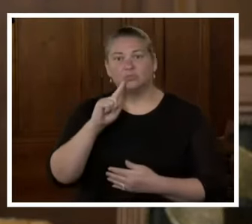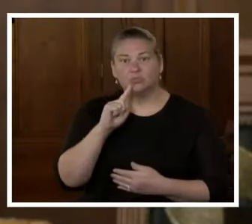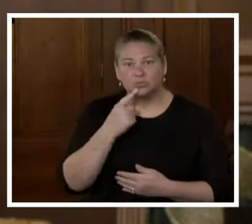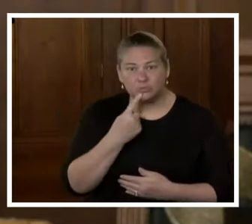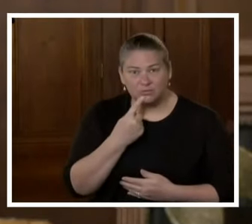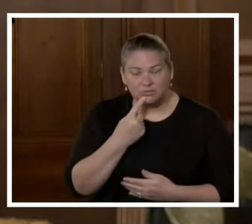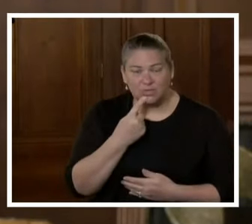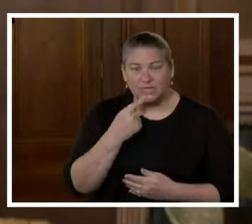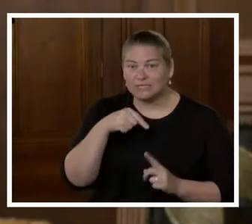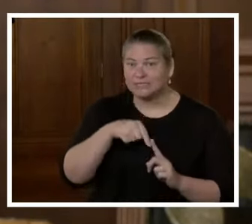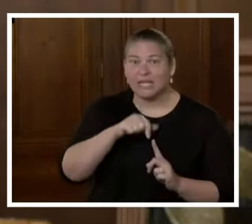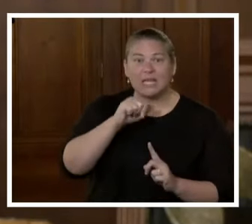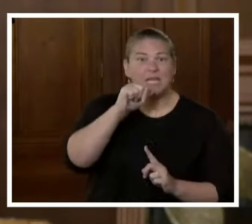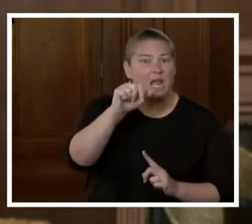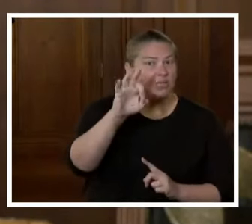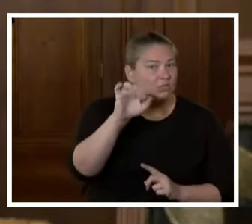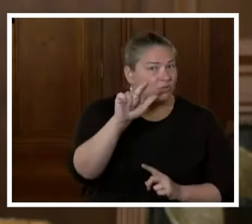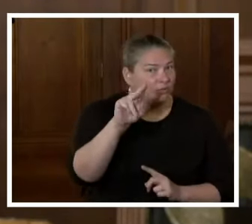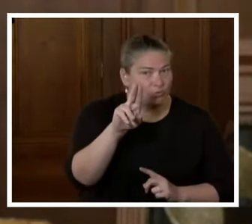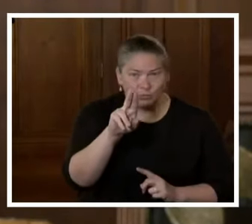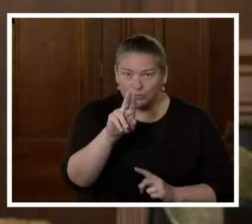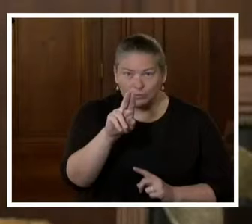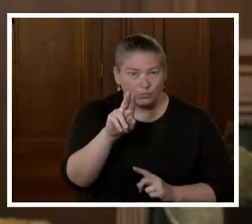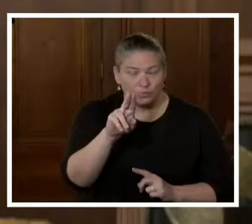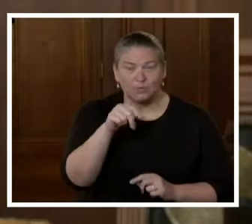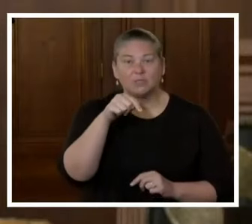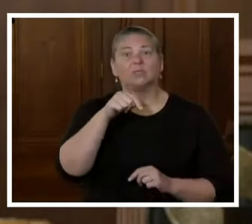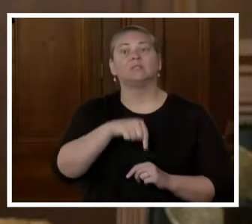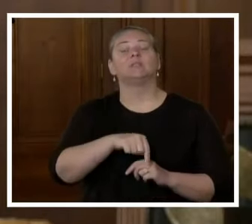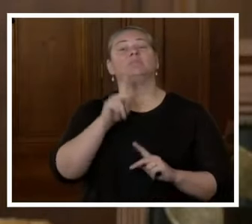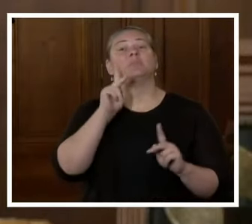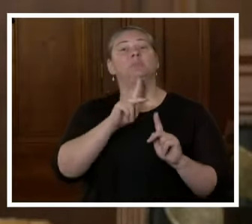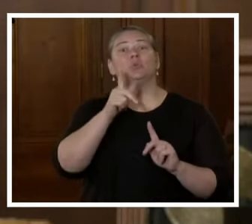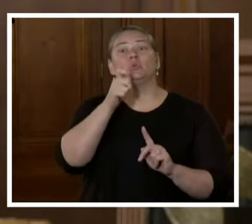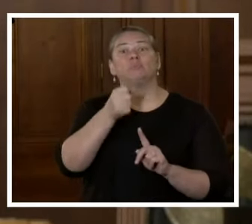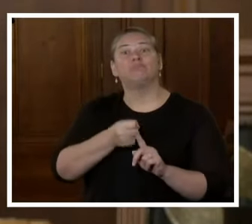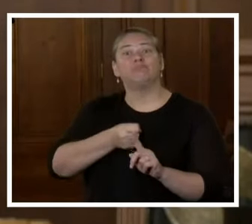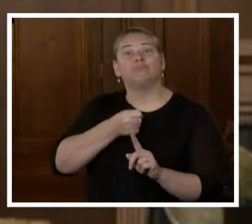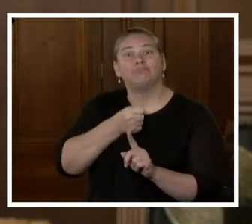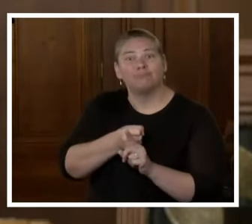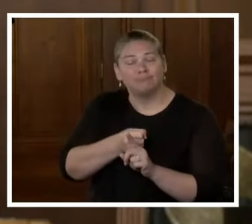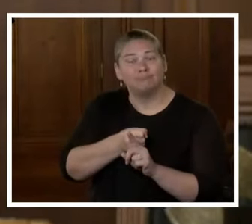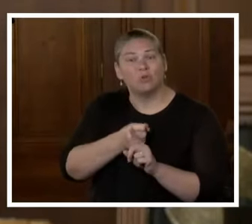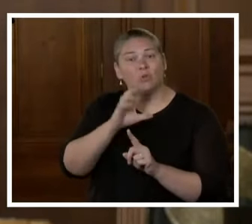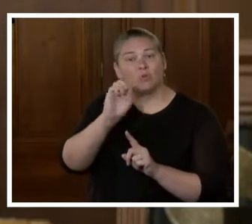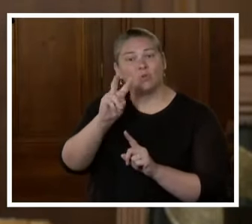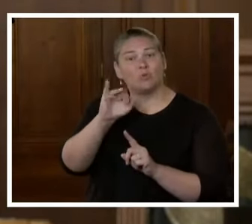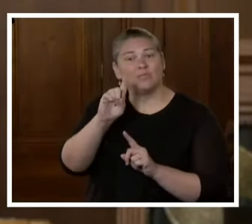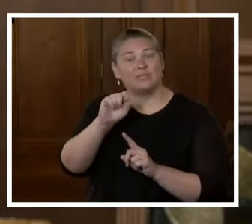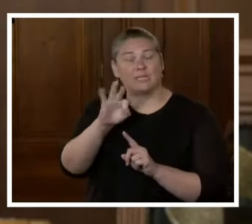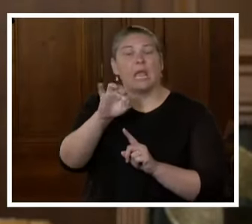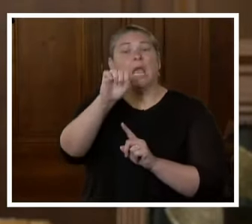RESURGENCE. IF WE ARE LICK, MAYBE THE SUMMER WILL HELP BECAUSE THE HEAT AND THE HUMIDITY WILL KEEP IT SUPPRESSED, BUT THERE'S NO